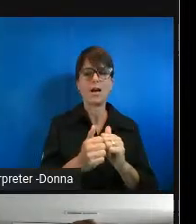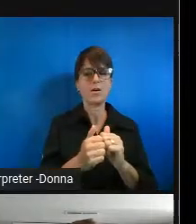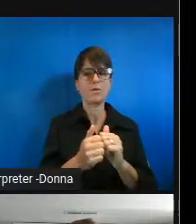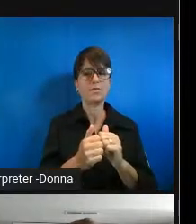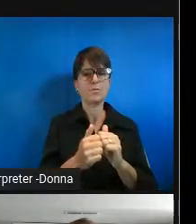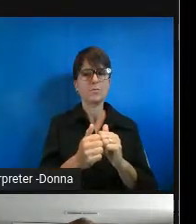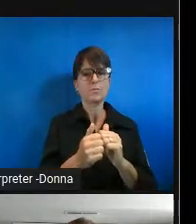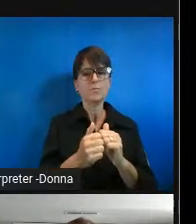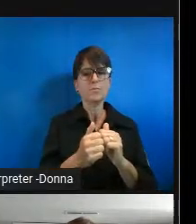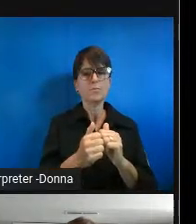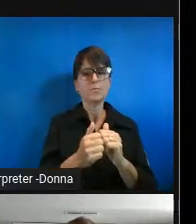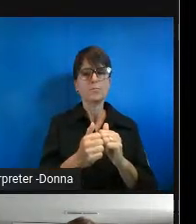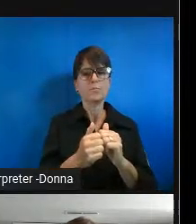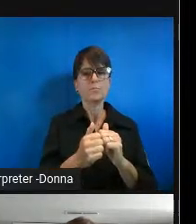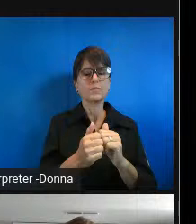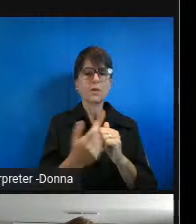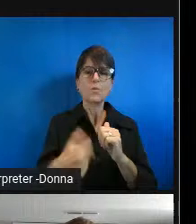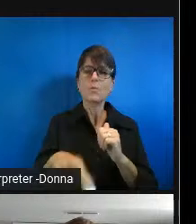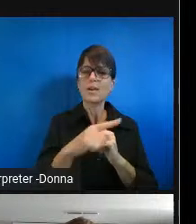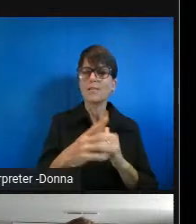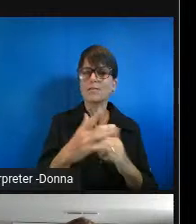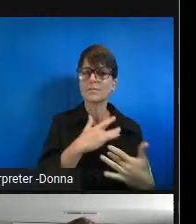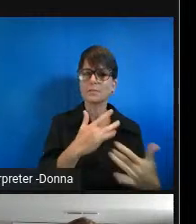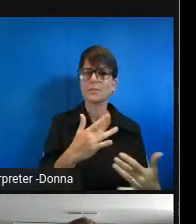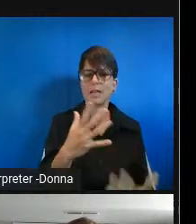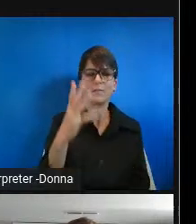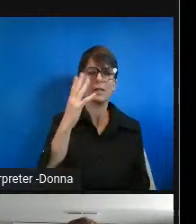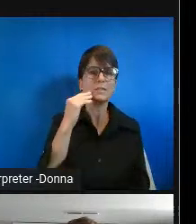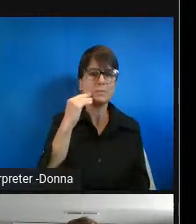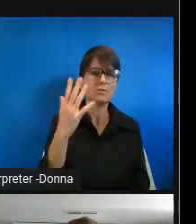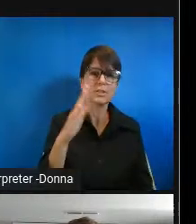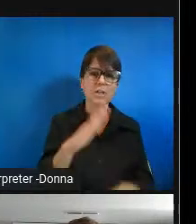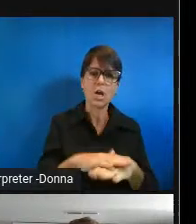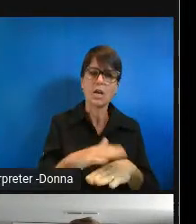user and the system and are typically styled by the browser or operating system that is displaying them.